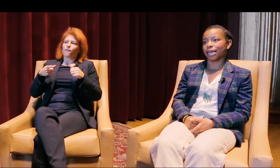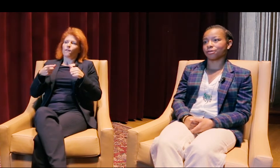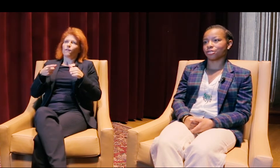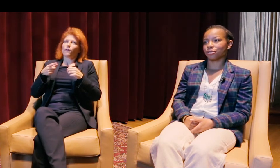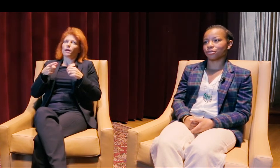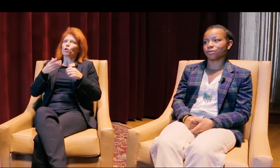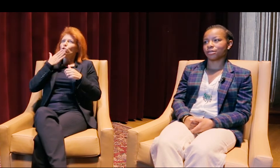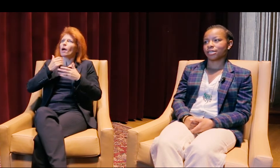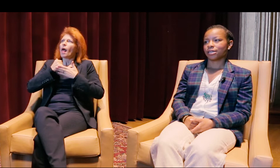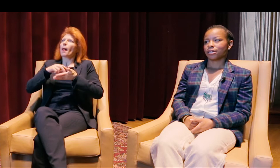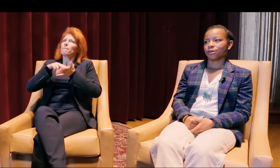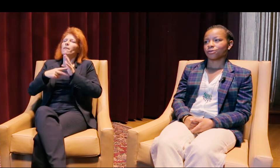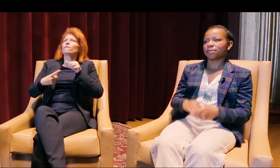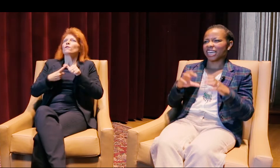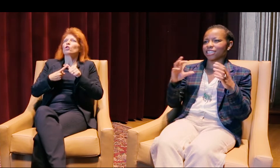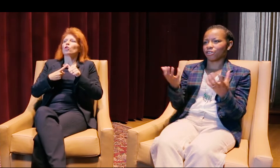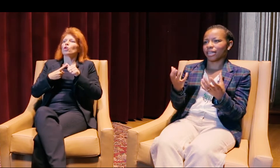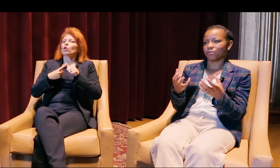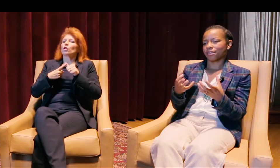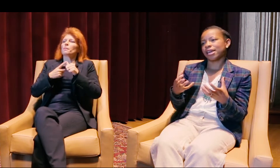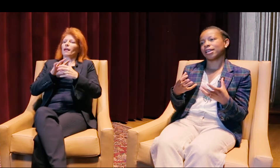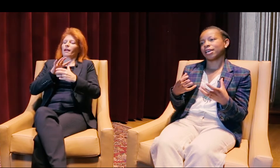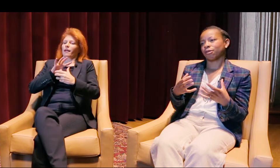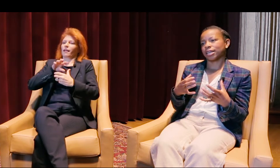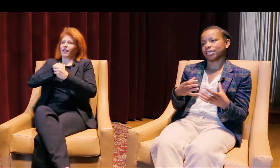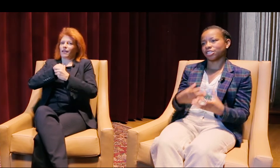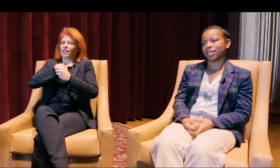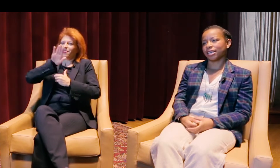being able to really be integrated within an organization